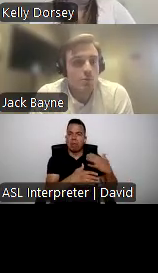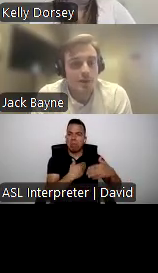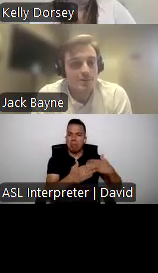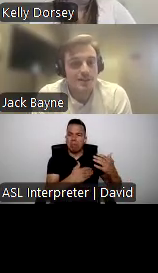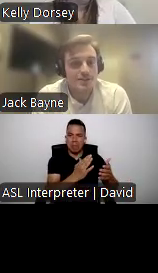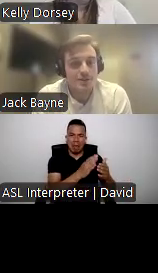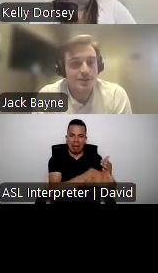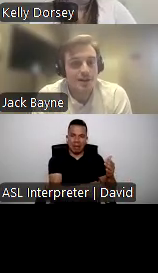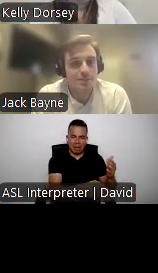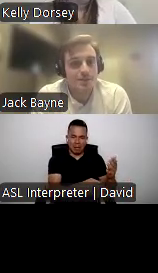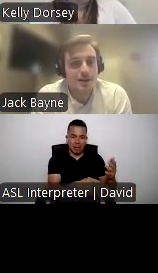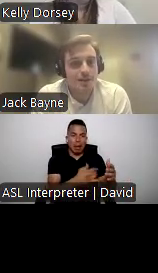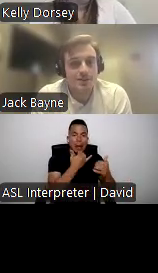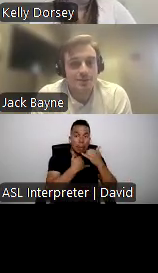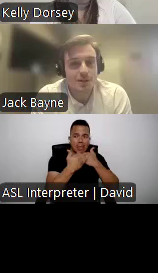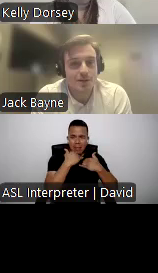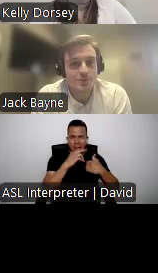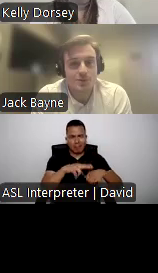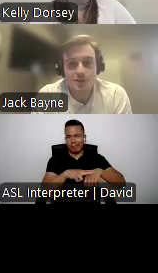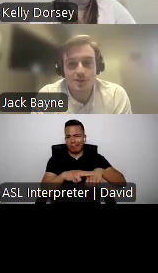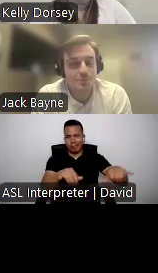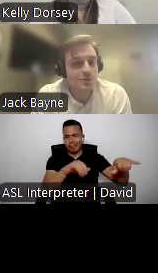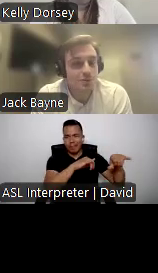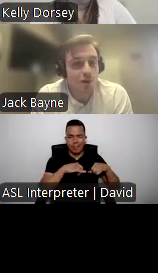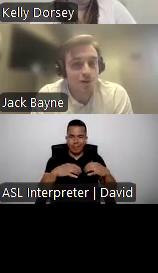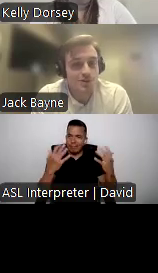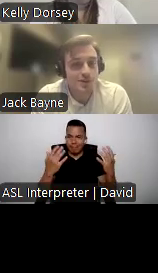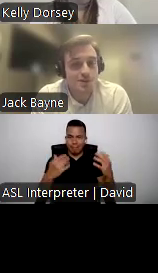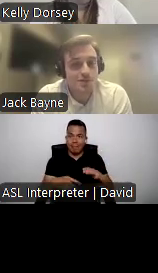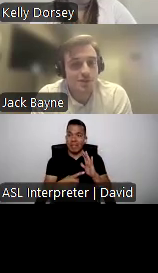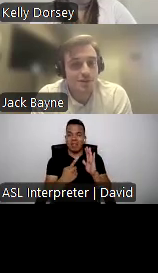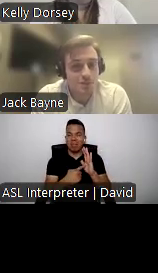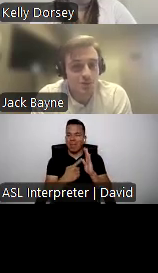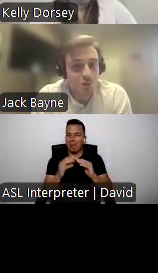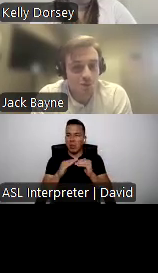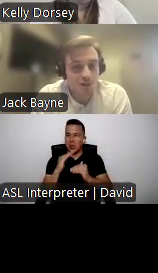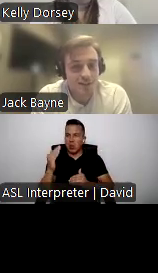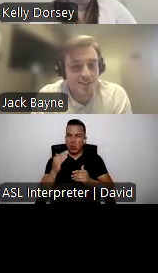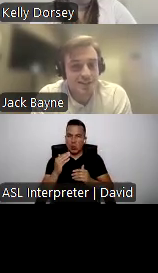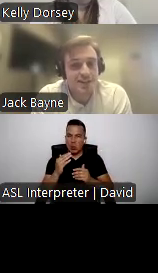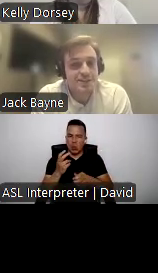people make mistakes all the time. And sometimes you can be too hard on yourself. So, normalizing